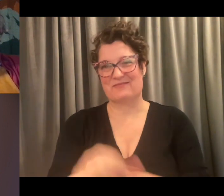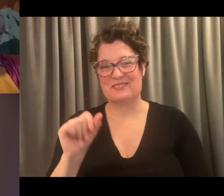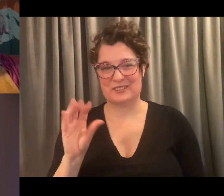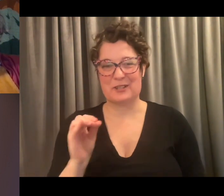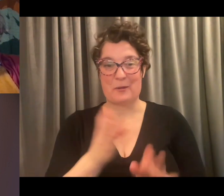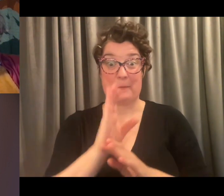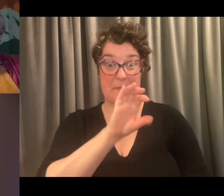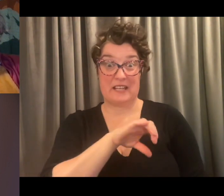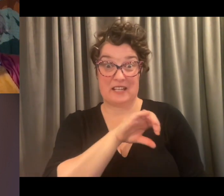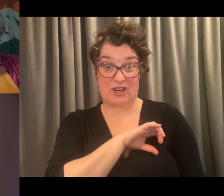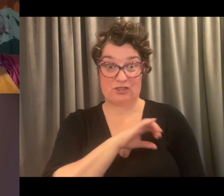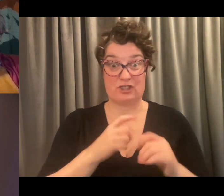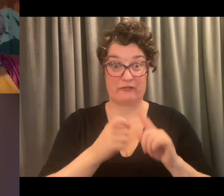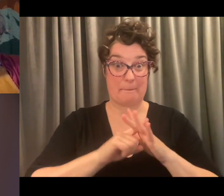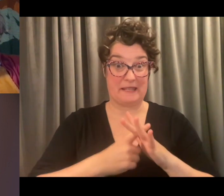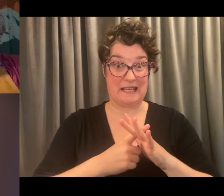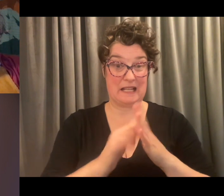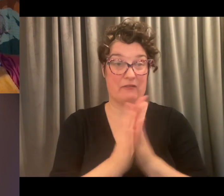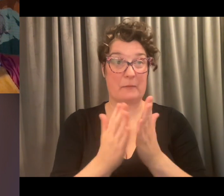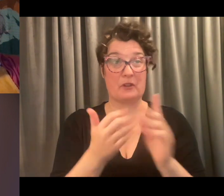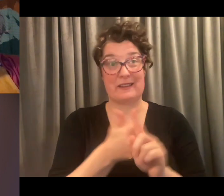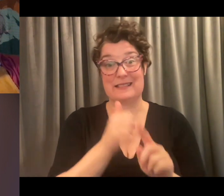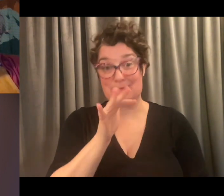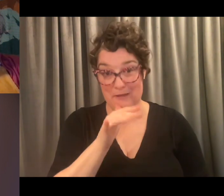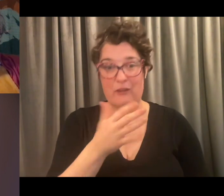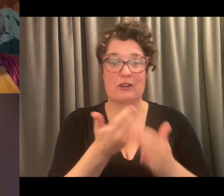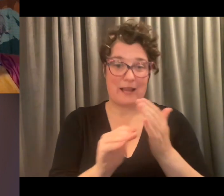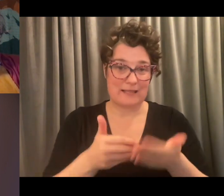book is a mother and has a baby towards the beginning of the book, so, yeah.